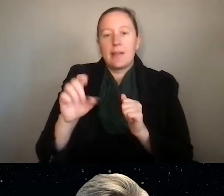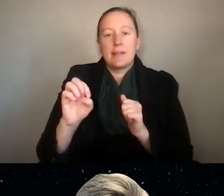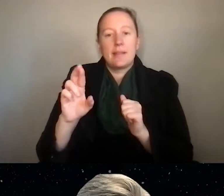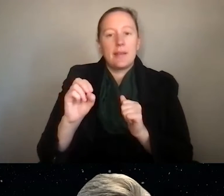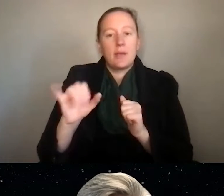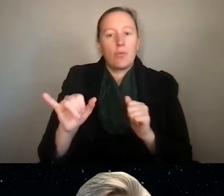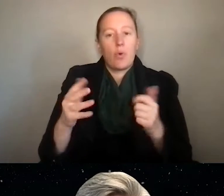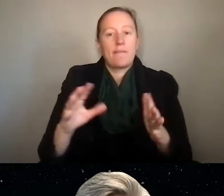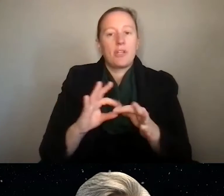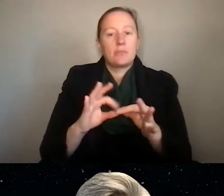Contact the program officer of